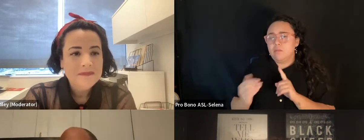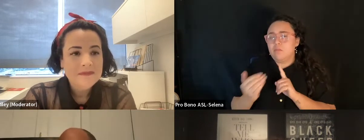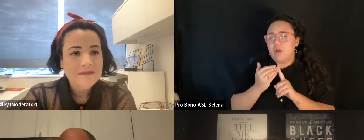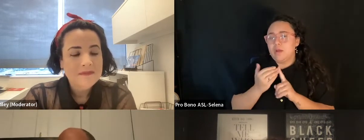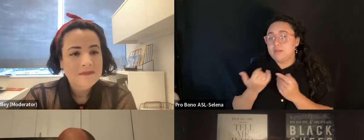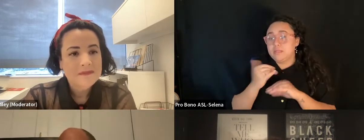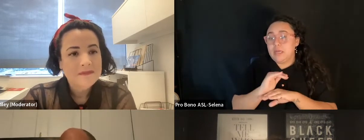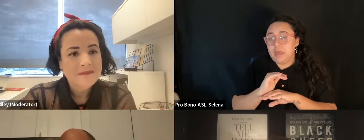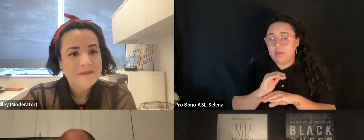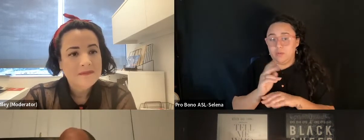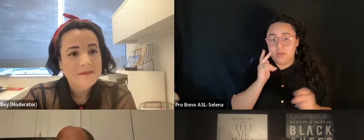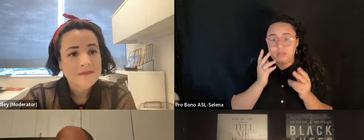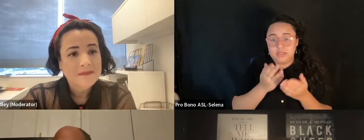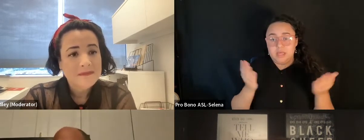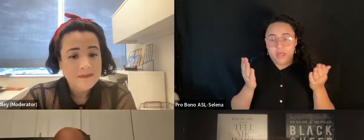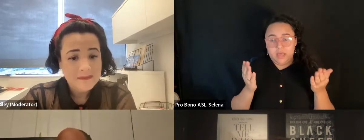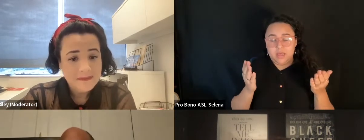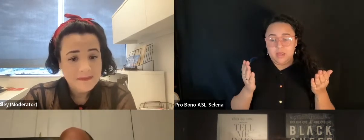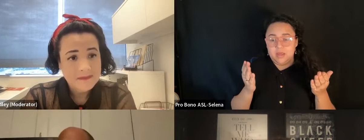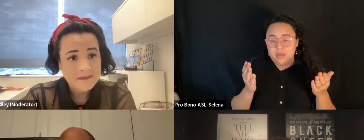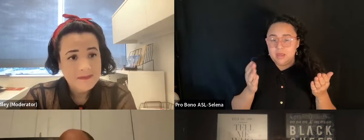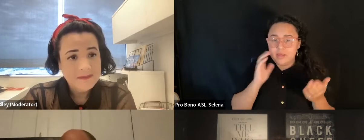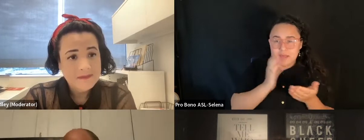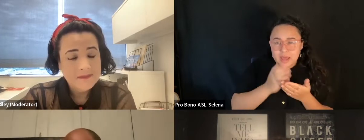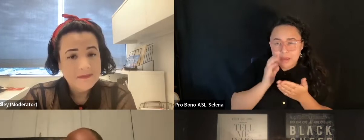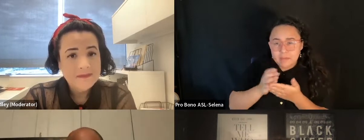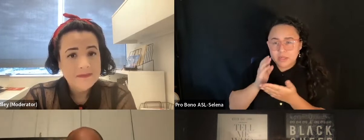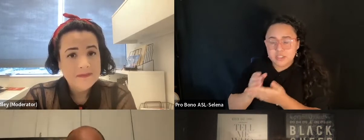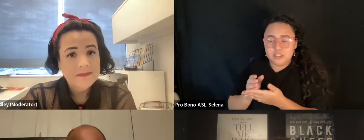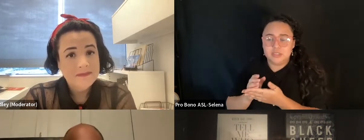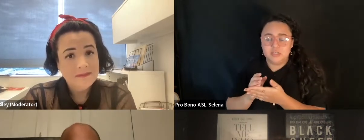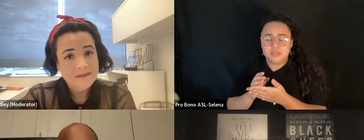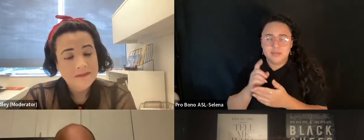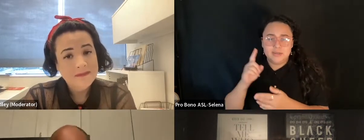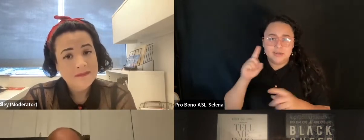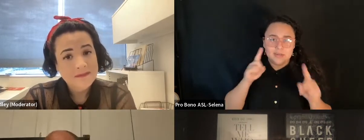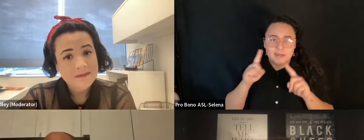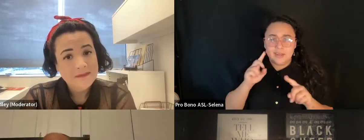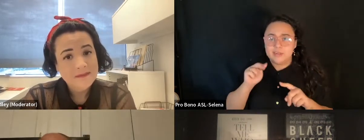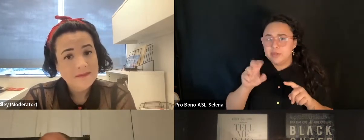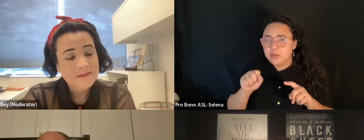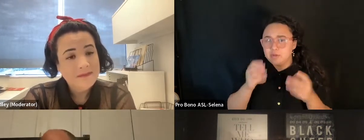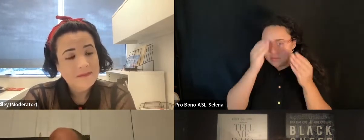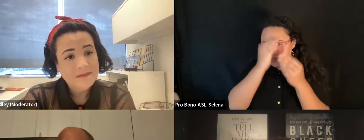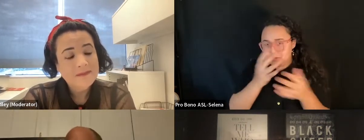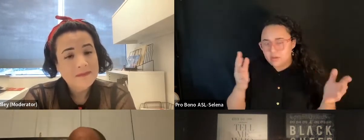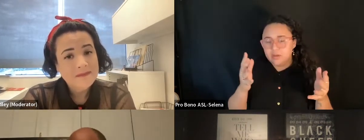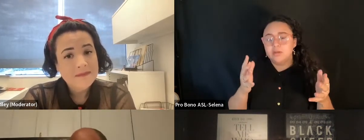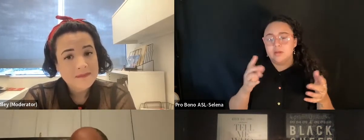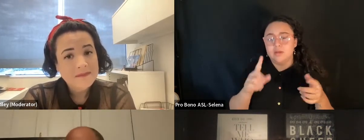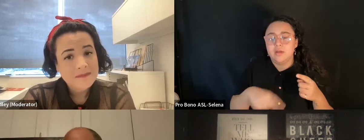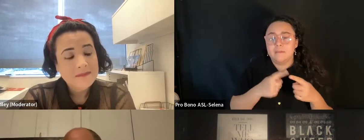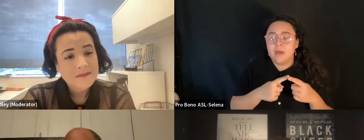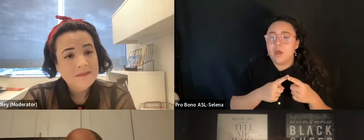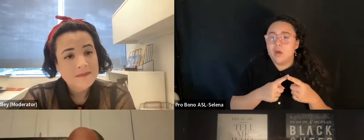images, and hearing the news of the excision as I said is how seamless and how predetermined it is.